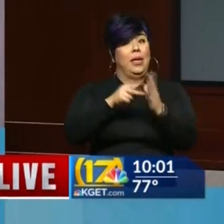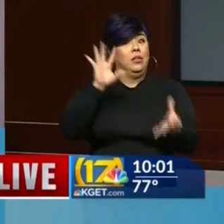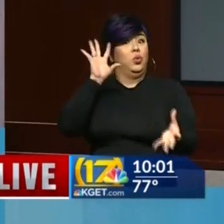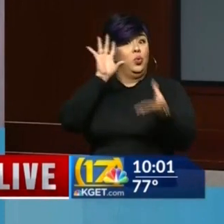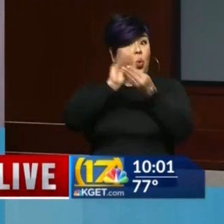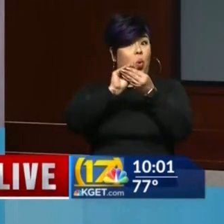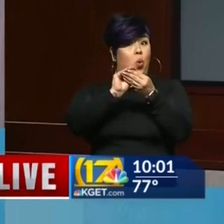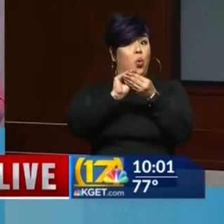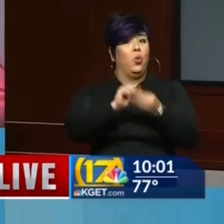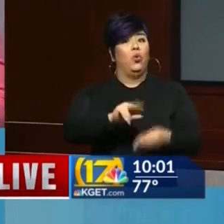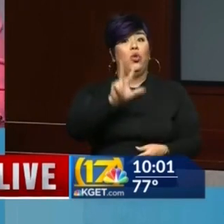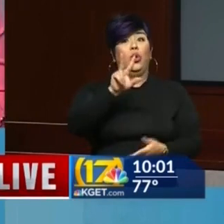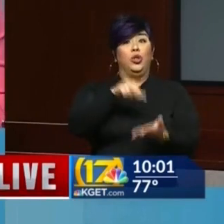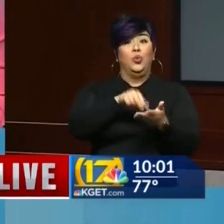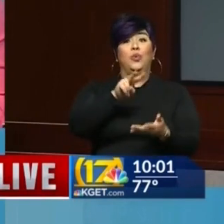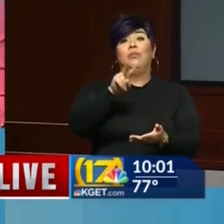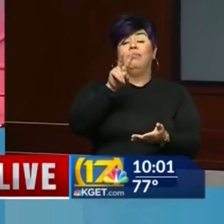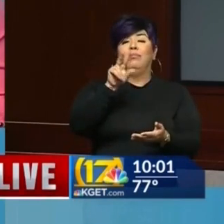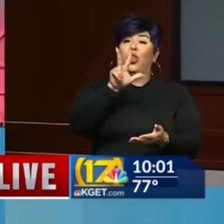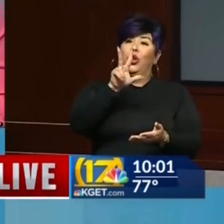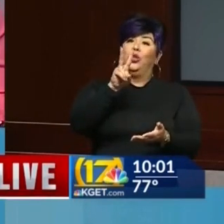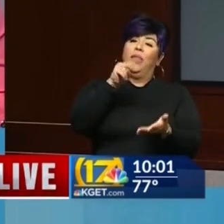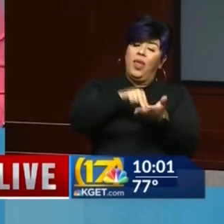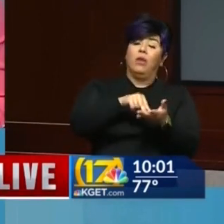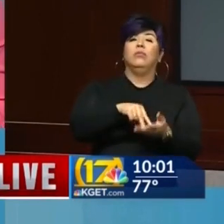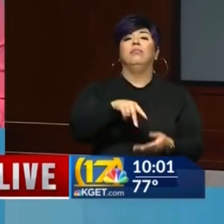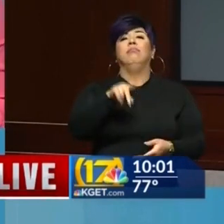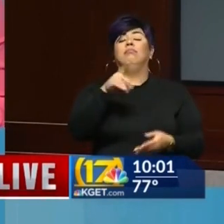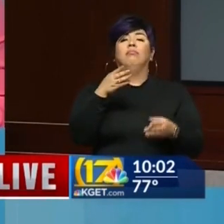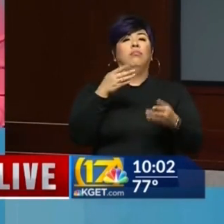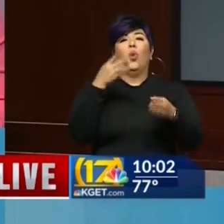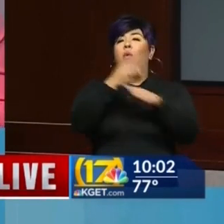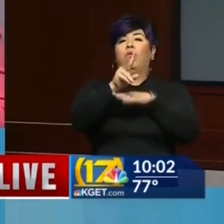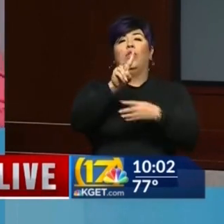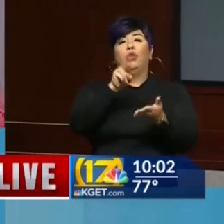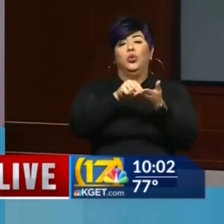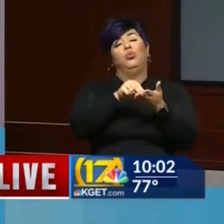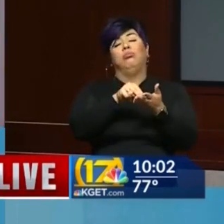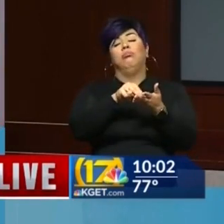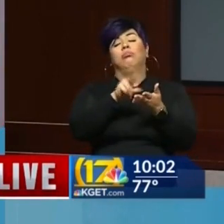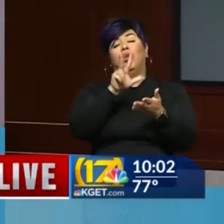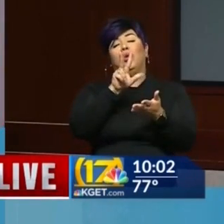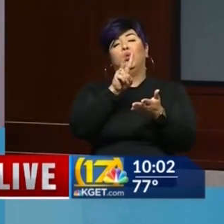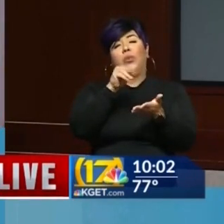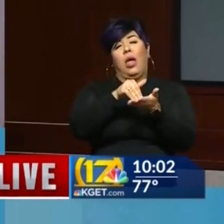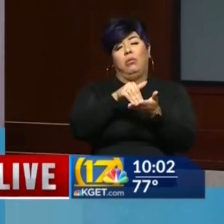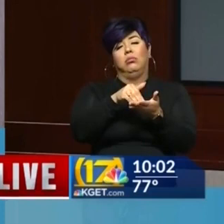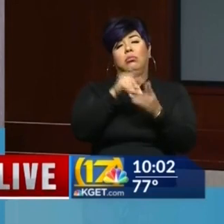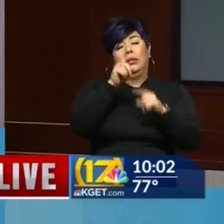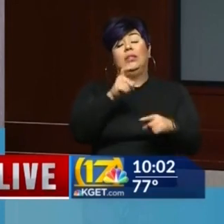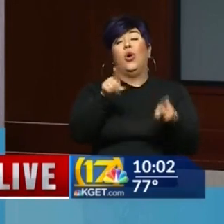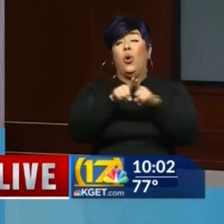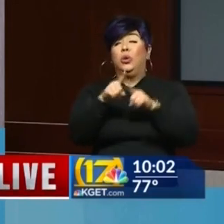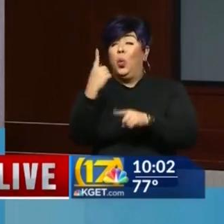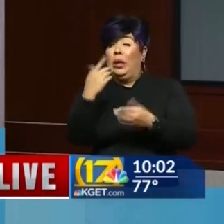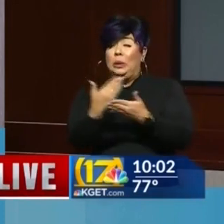DIRECTOR OF PUBLIC HEALTH. WE ARE ANNOUNCING 50 NEW CASES, BRINGING OUR TOTAL CASES INCUR